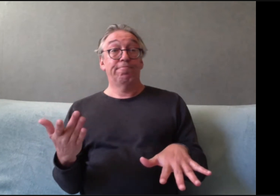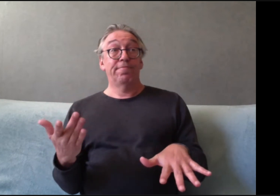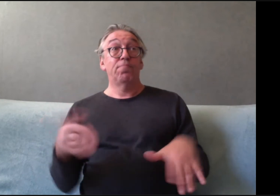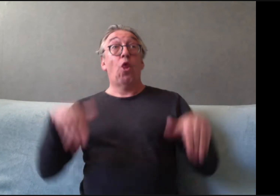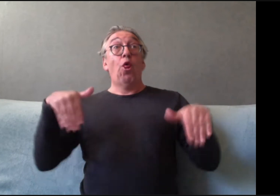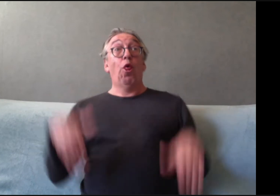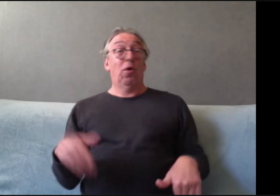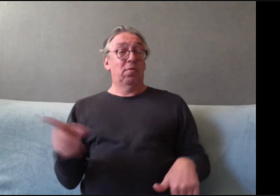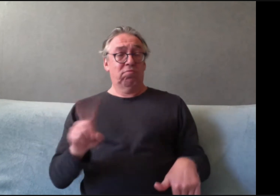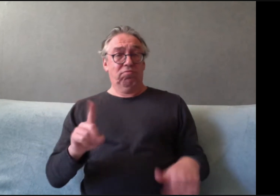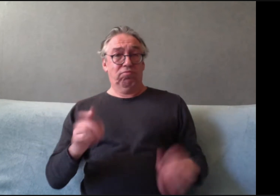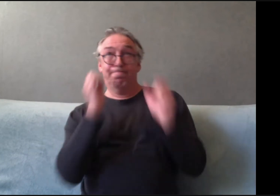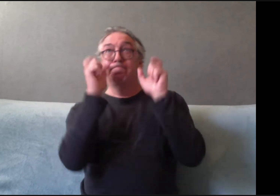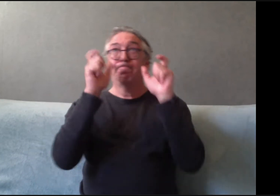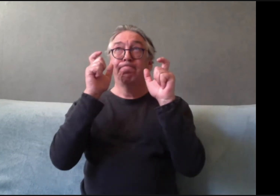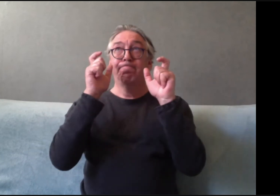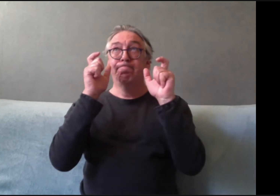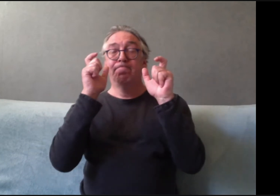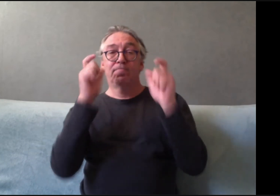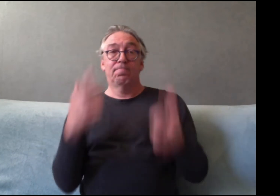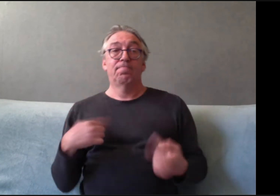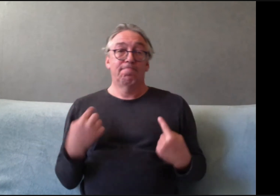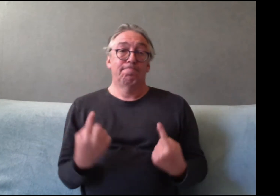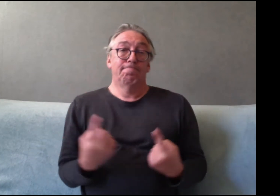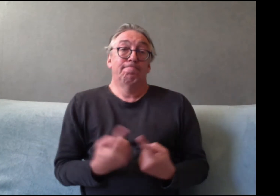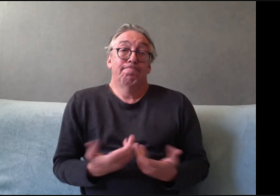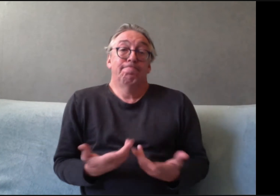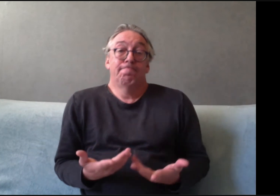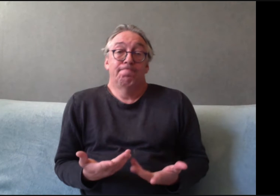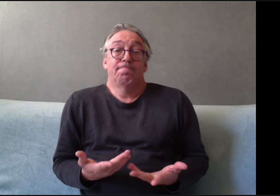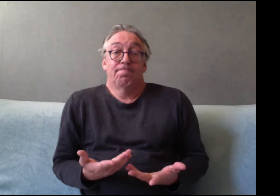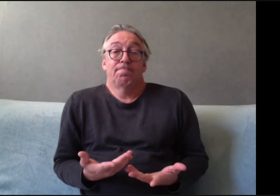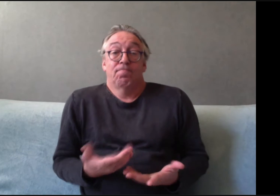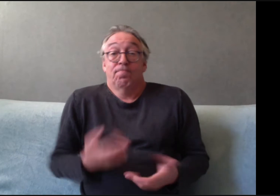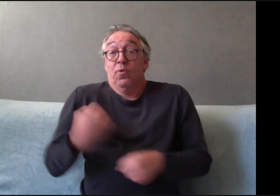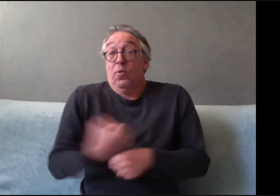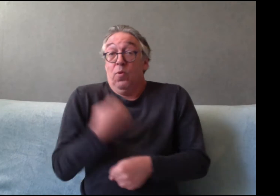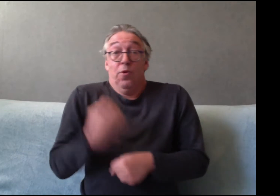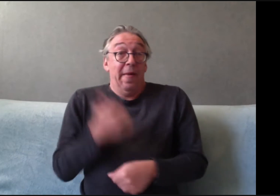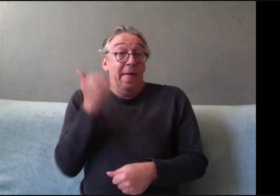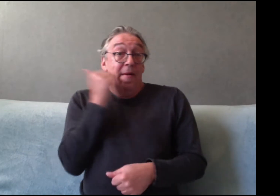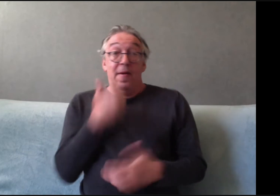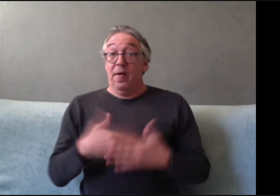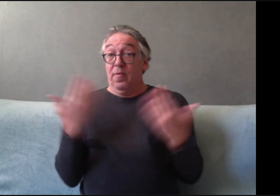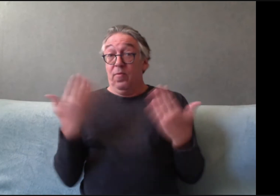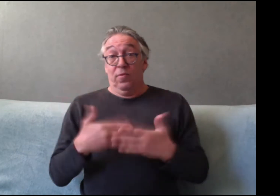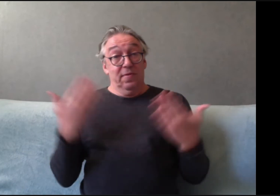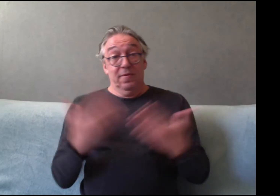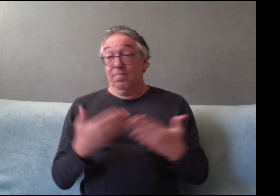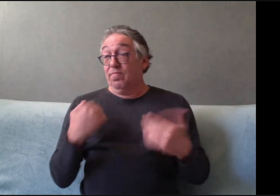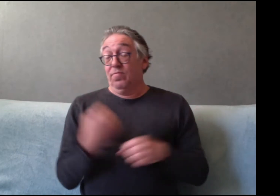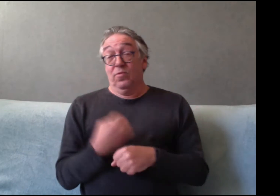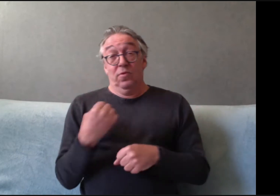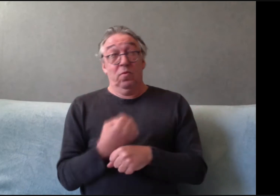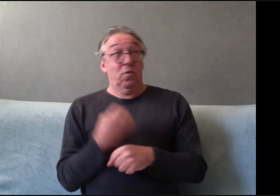We're doing, as I said, work every day with all the authorities.